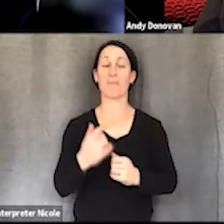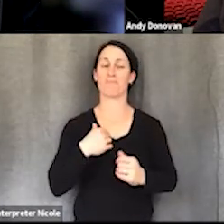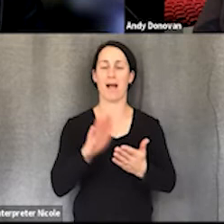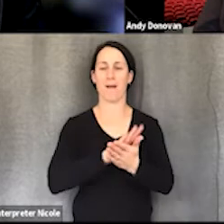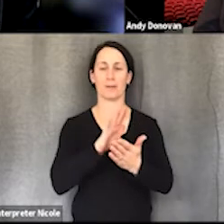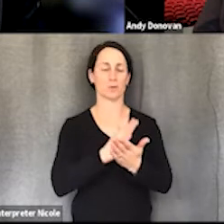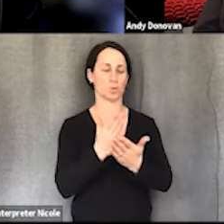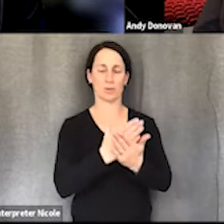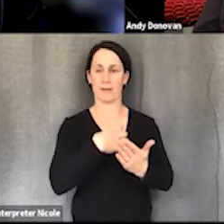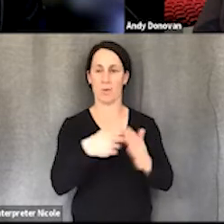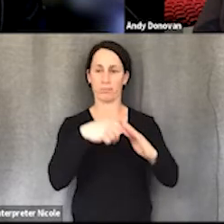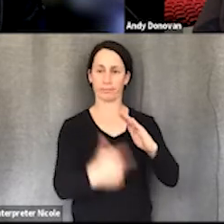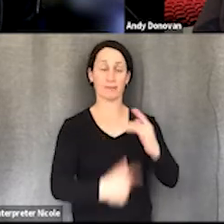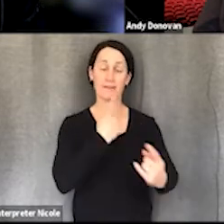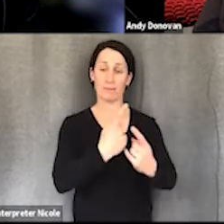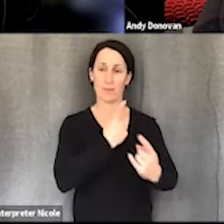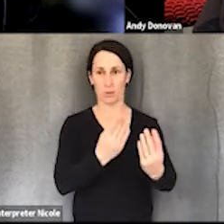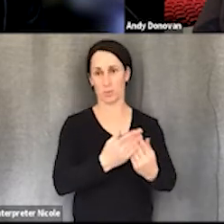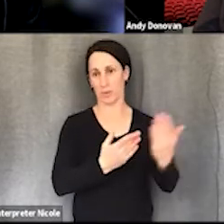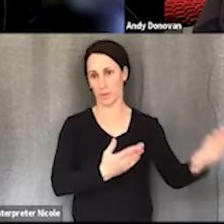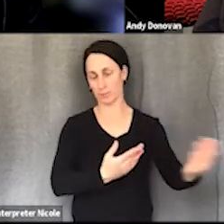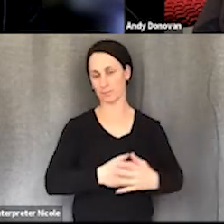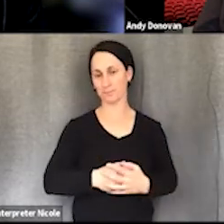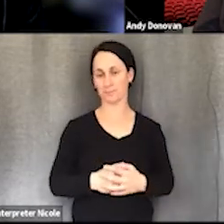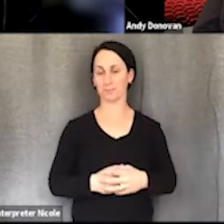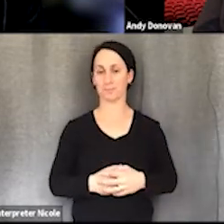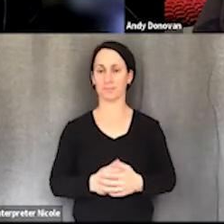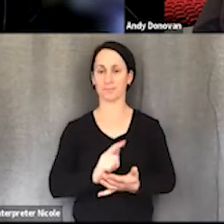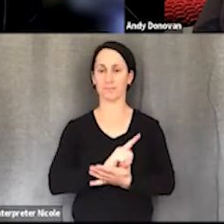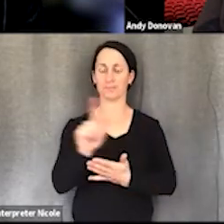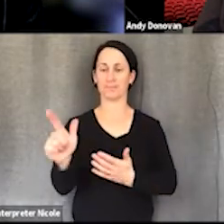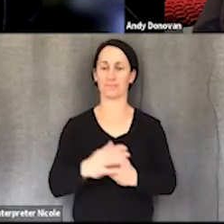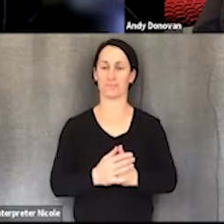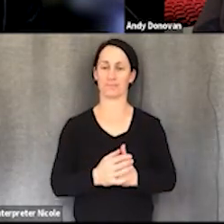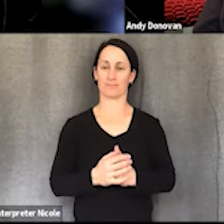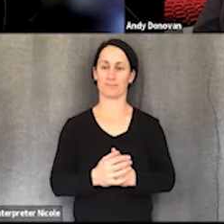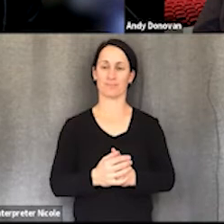I think the audience feedback on that has been really good. Obviously people were devastated, but